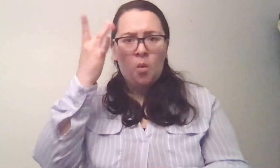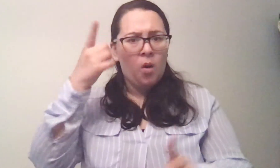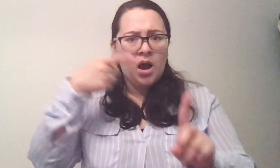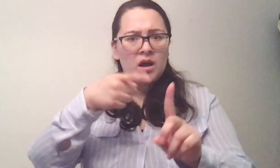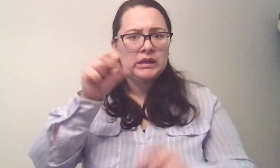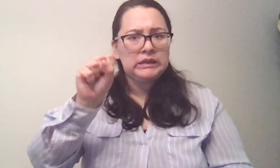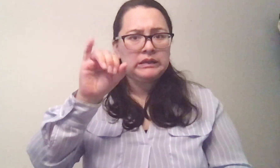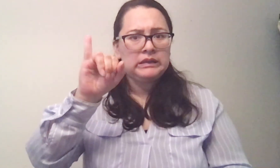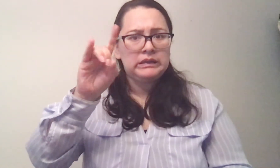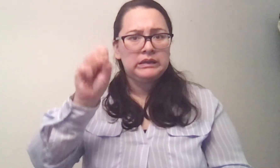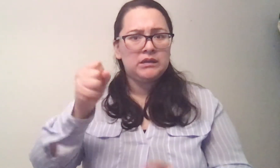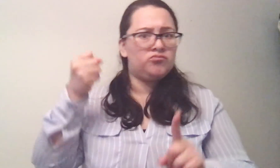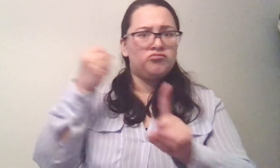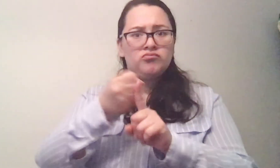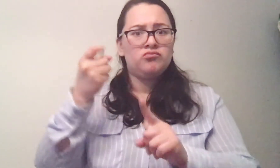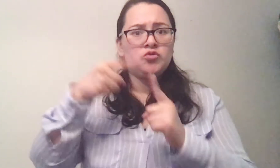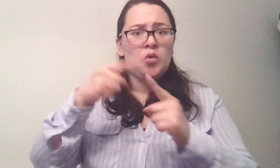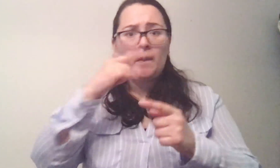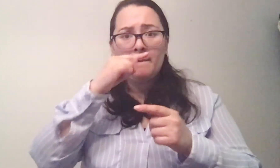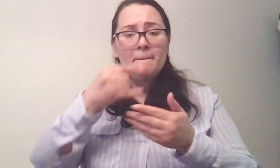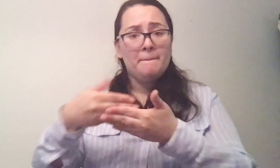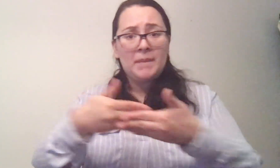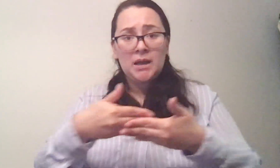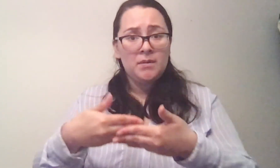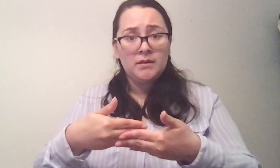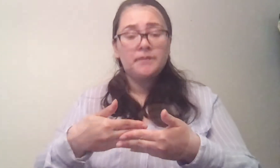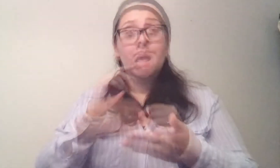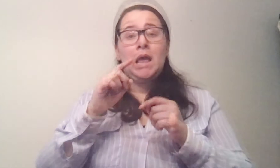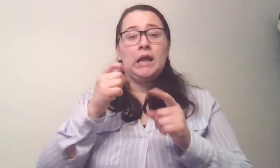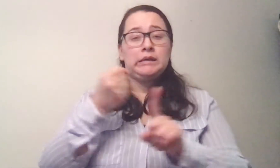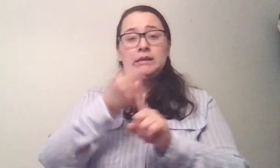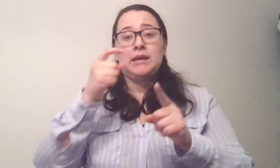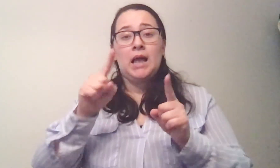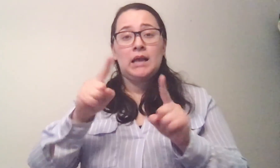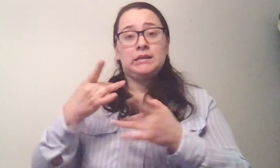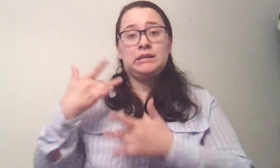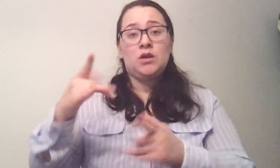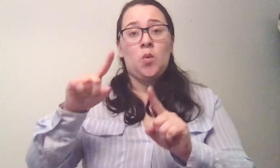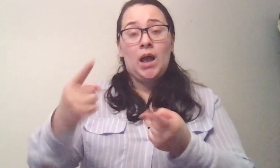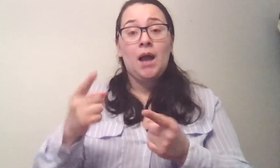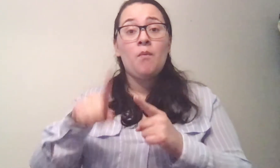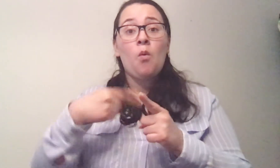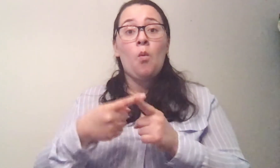Why does SIDS impact babies? SIDS tends to happen when